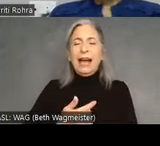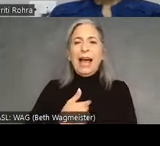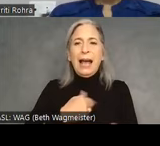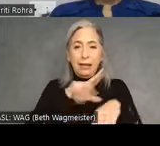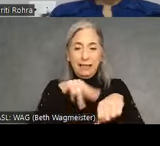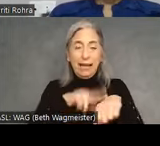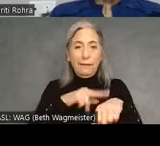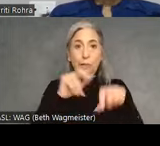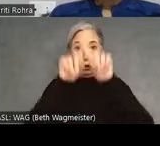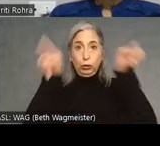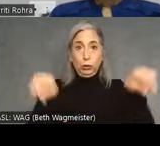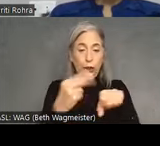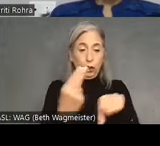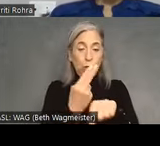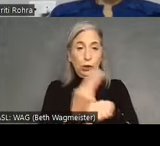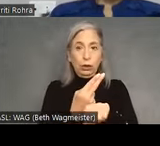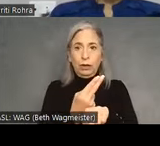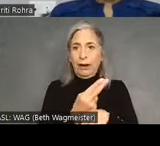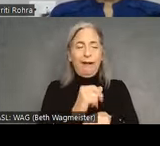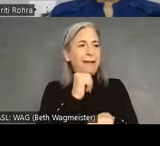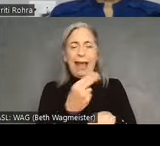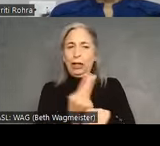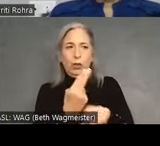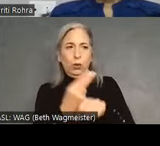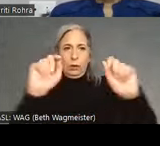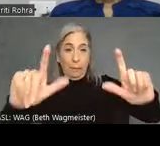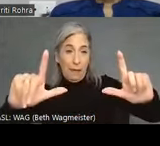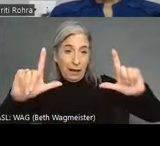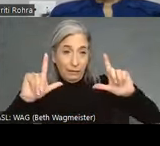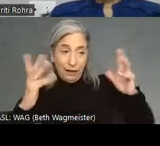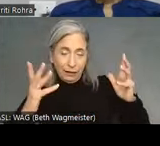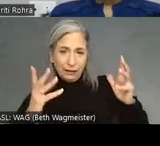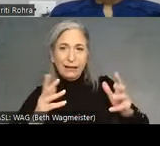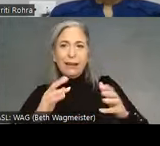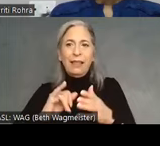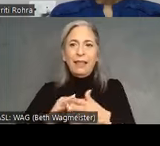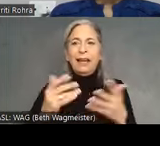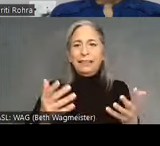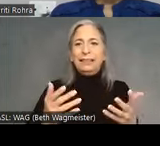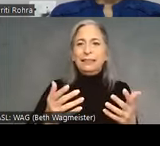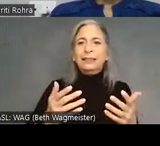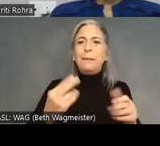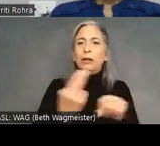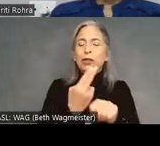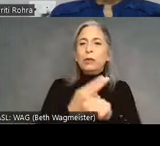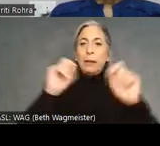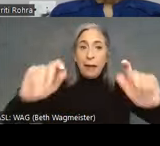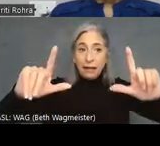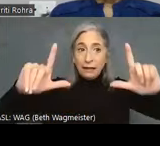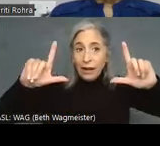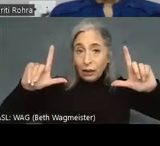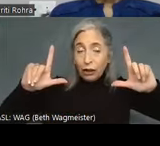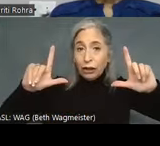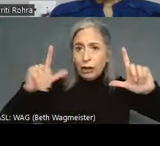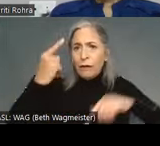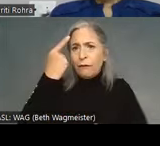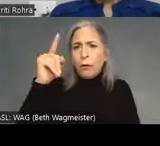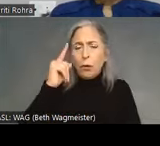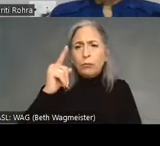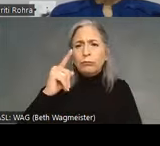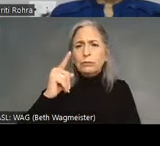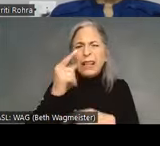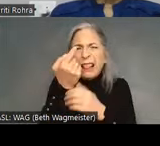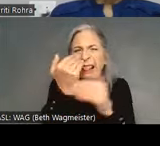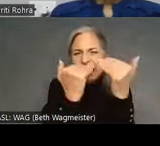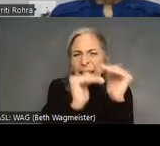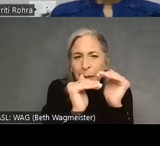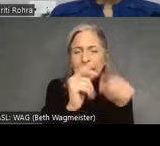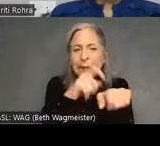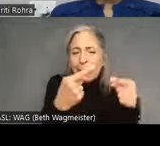reader user. I use magnification for very, very little time in a day because, you know,